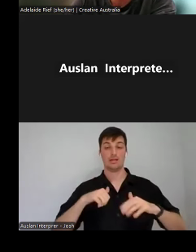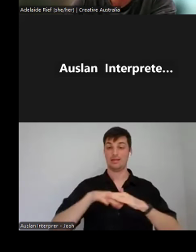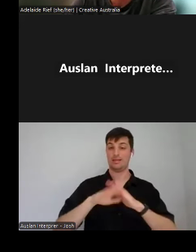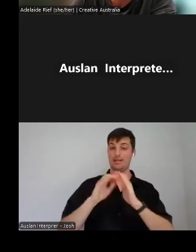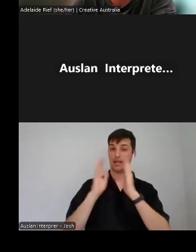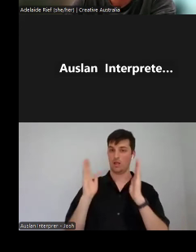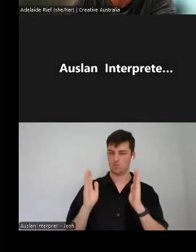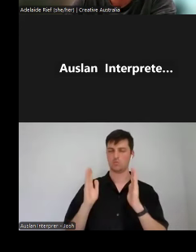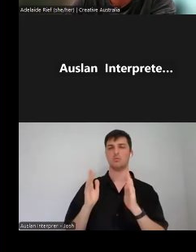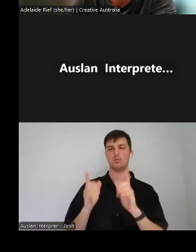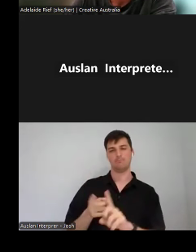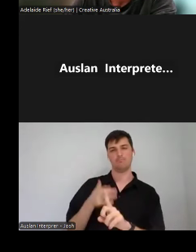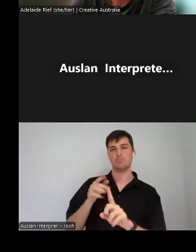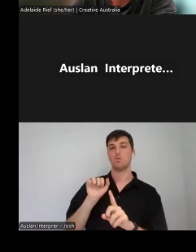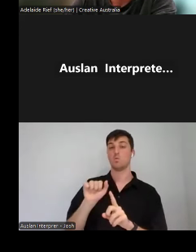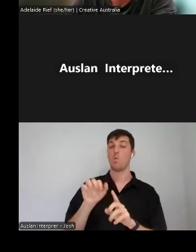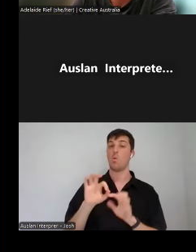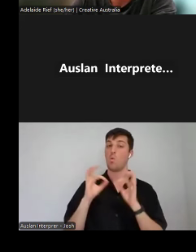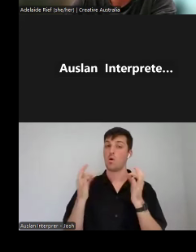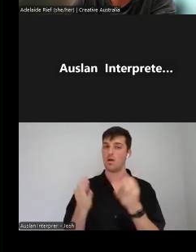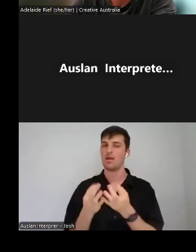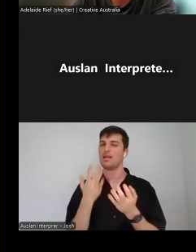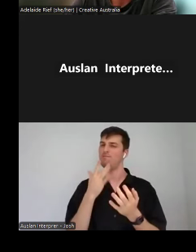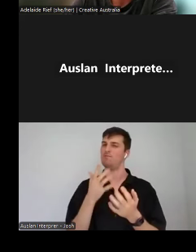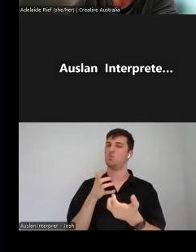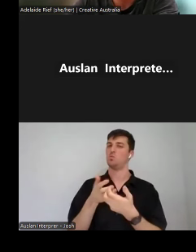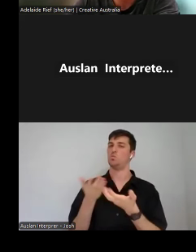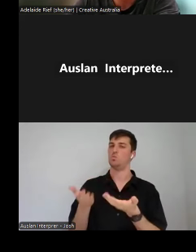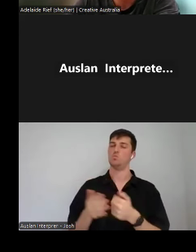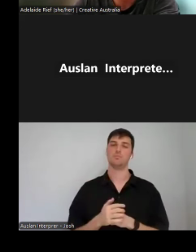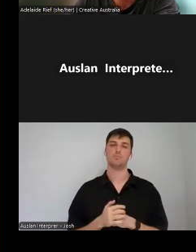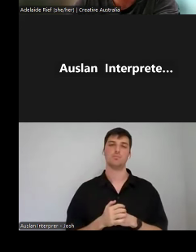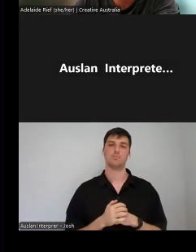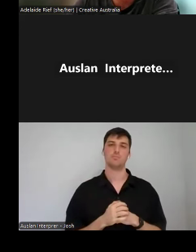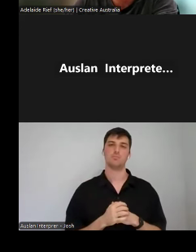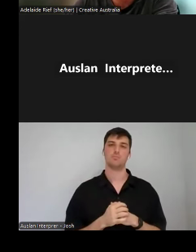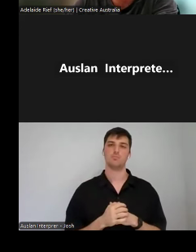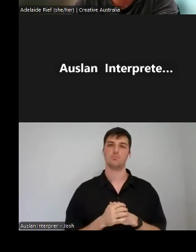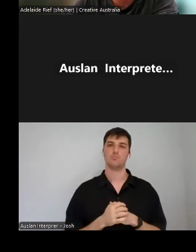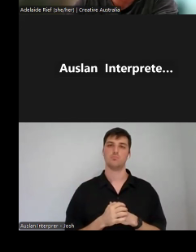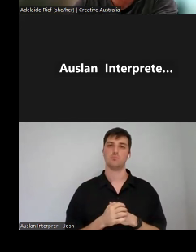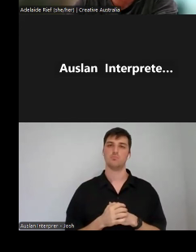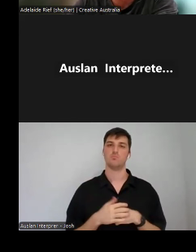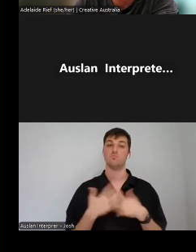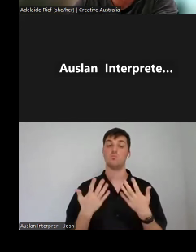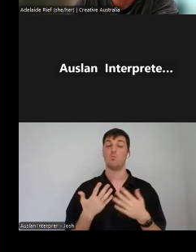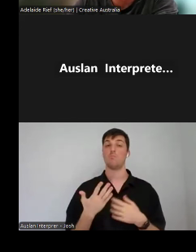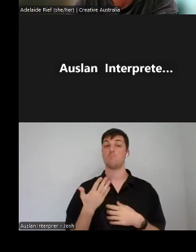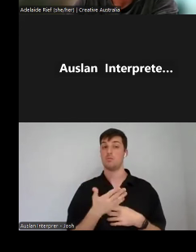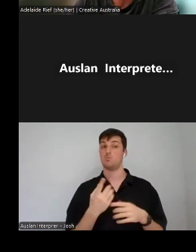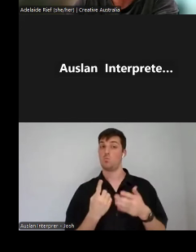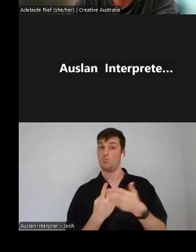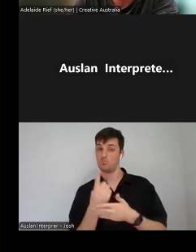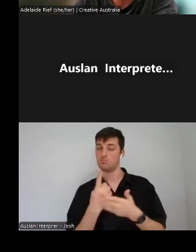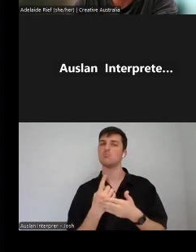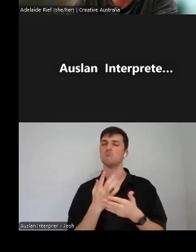to your organisation if that's what suits you. So really, this opportunity is about identifying and